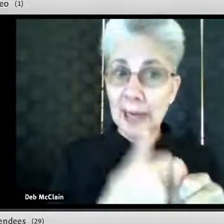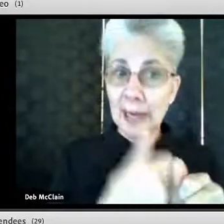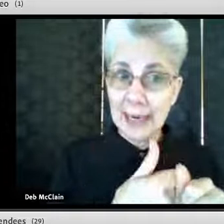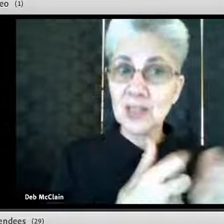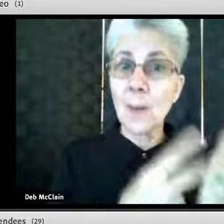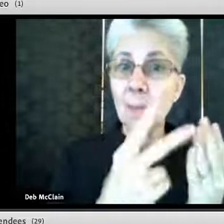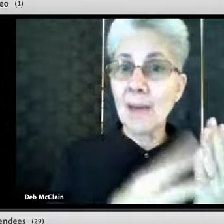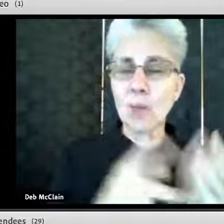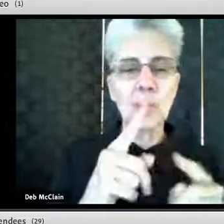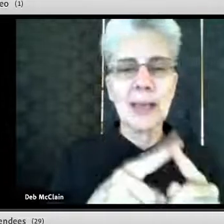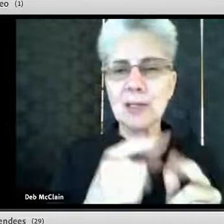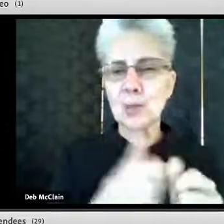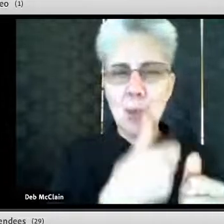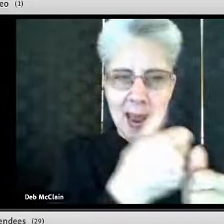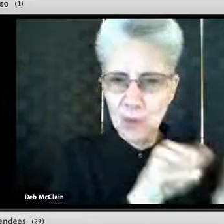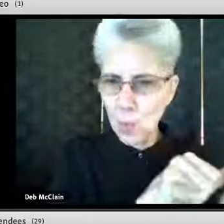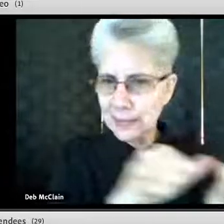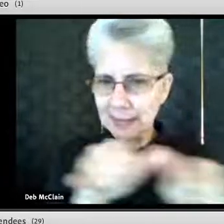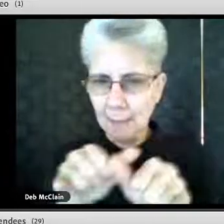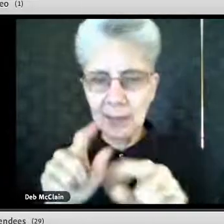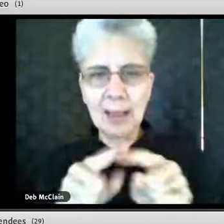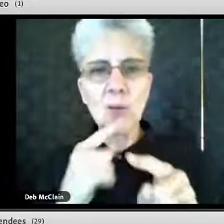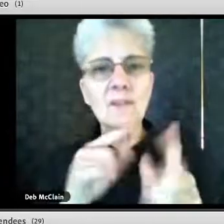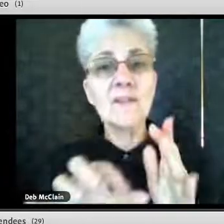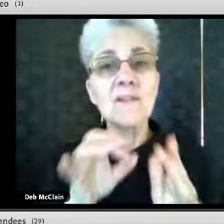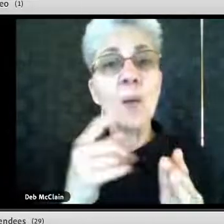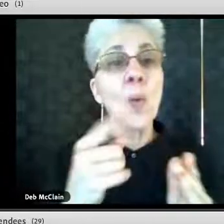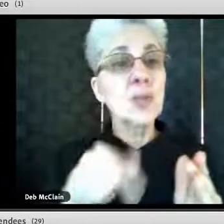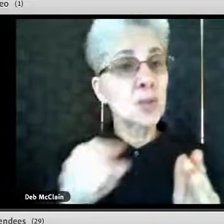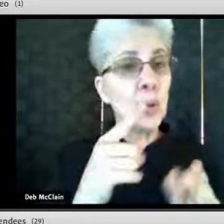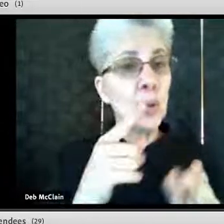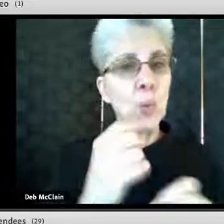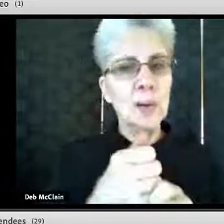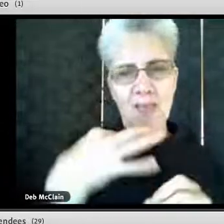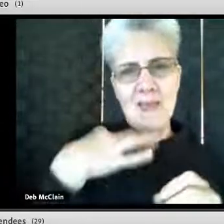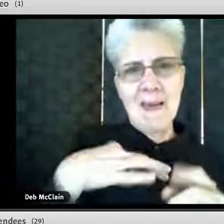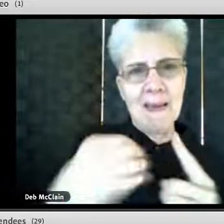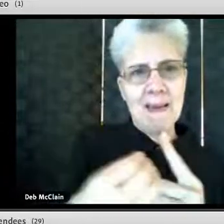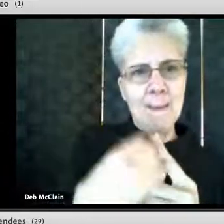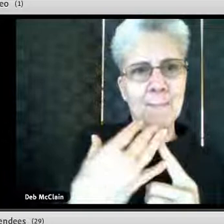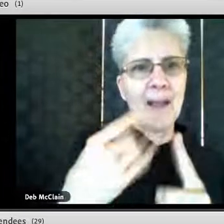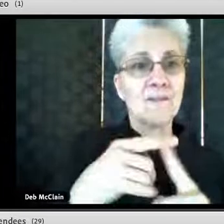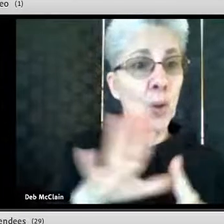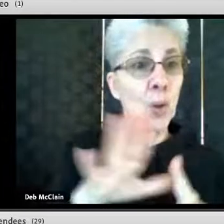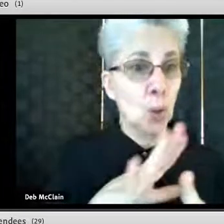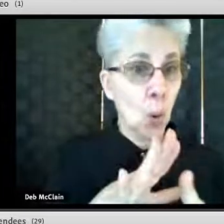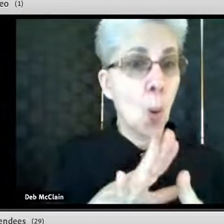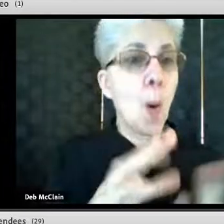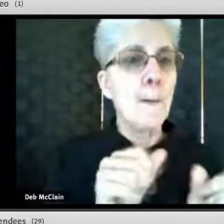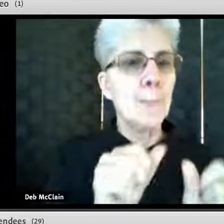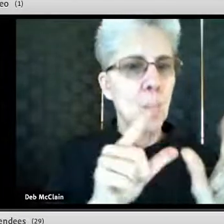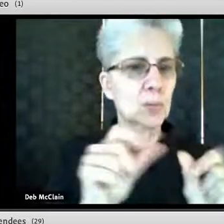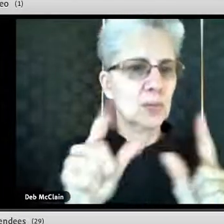So you can't do every platform. So you need to find the one that's you're going to get the biggest impact for, for each one of your posts.